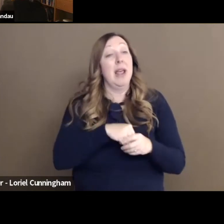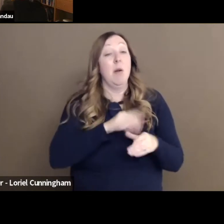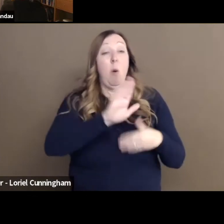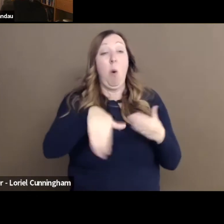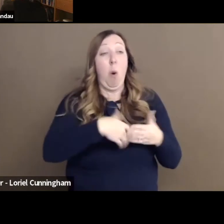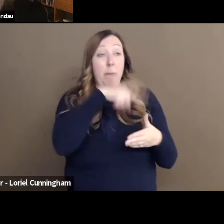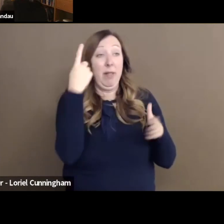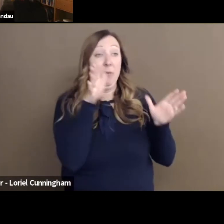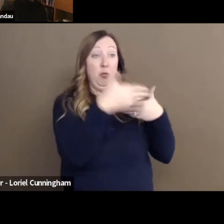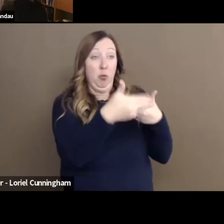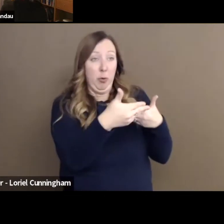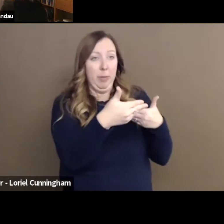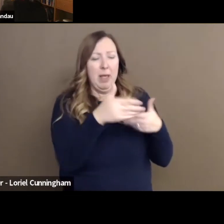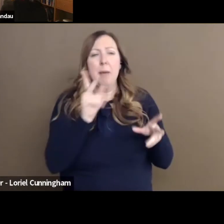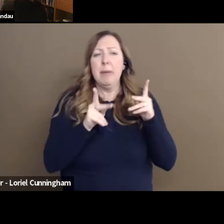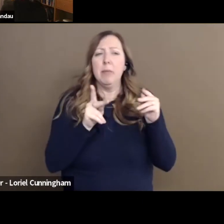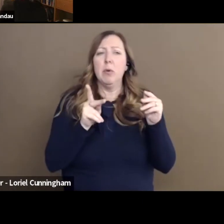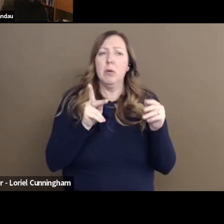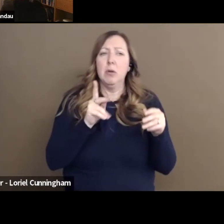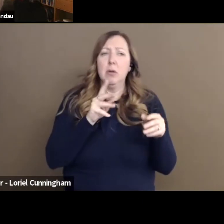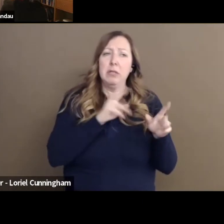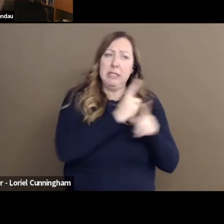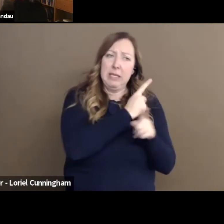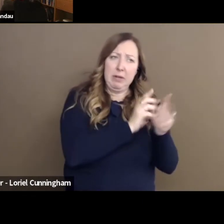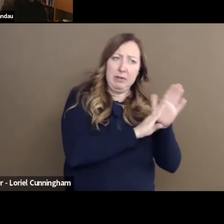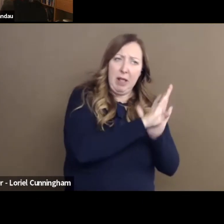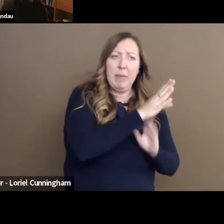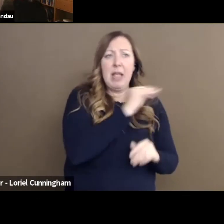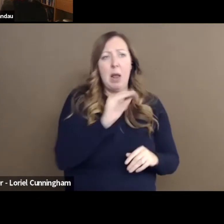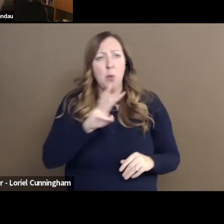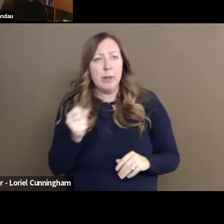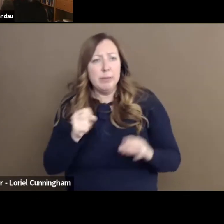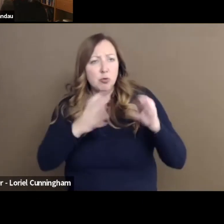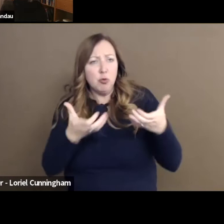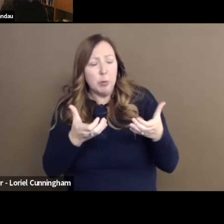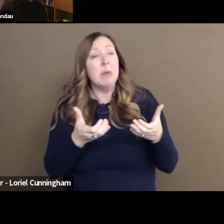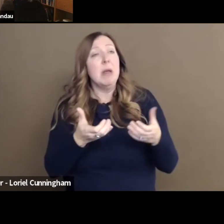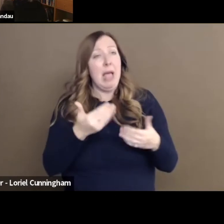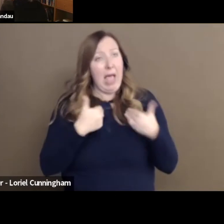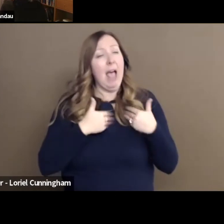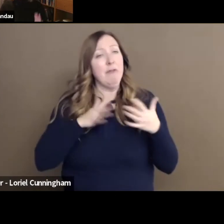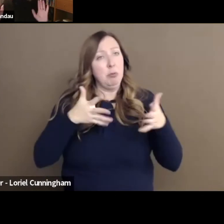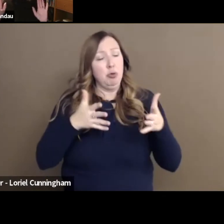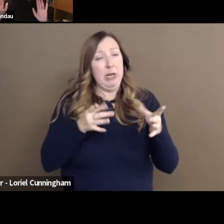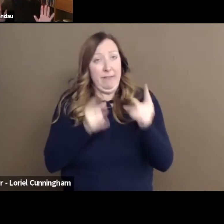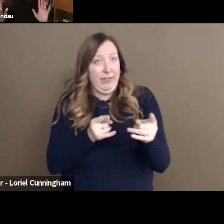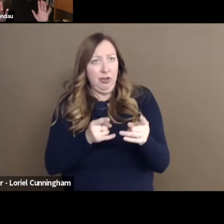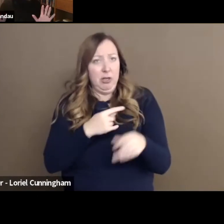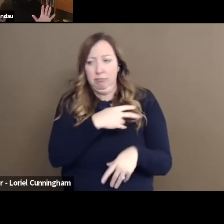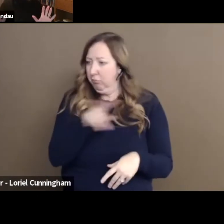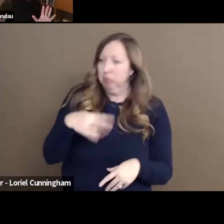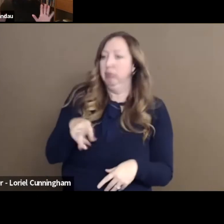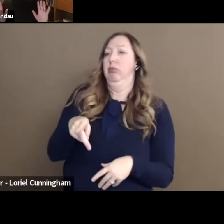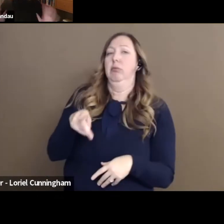with williams syndrome have a pretty robust efficient b-line responding